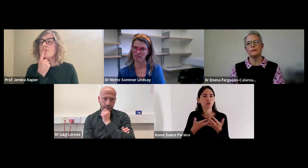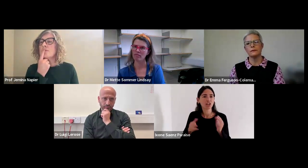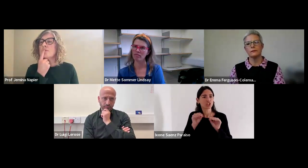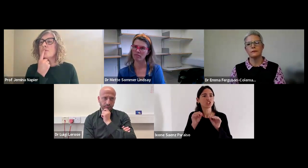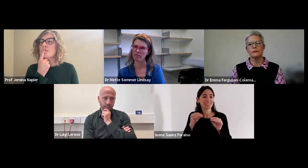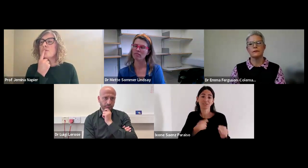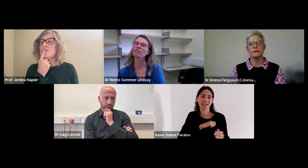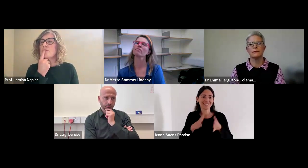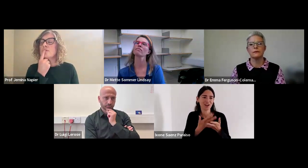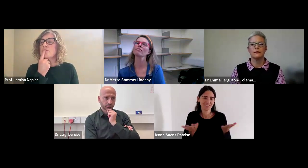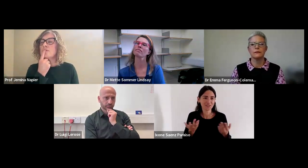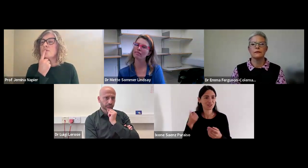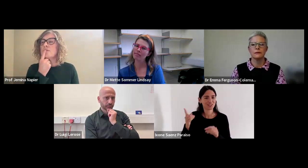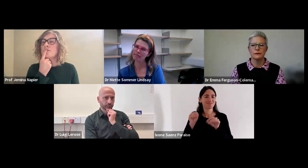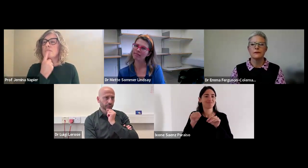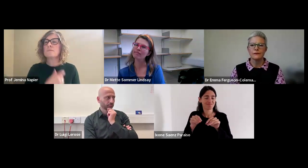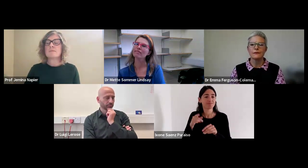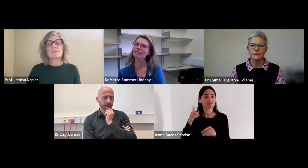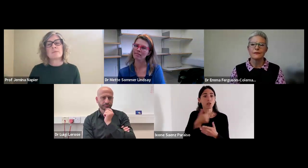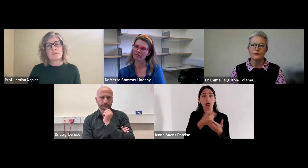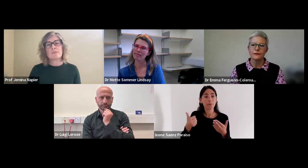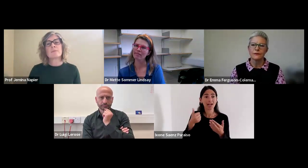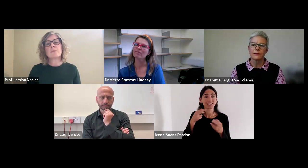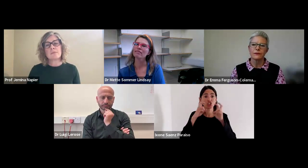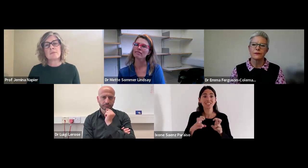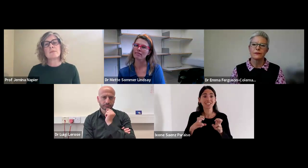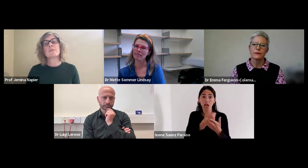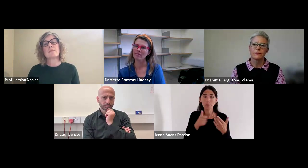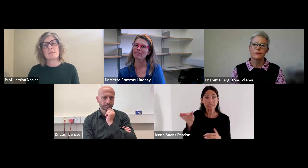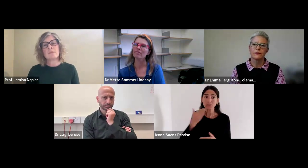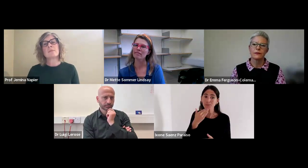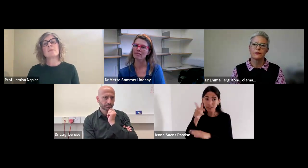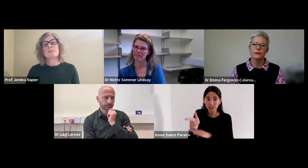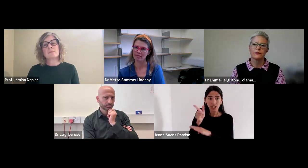my dad who is a sign language teacher - in Spanish sign language of course -